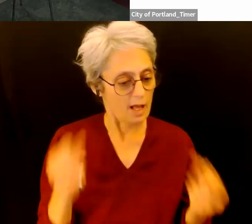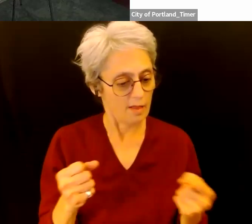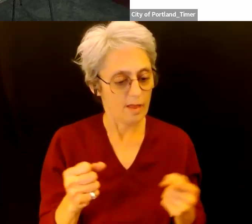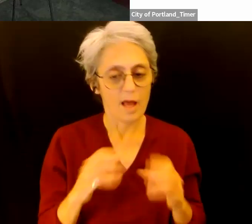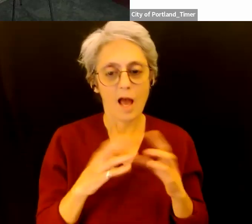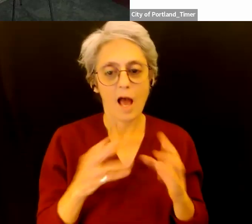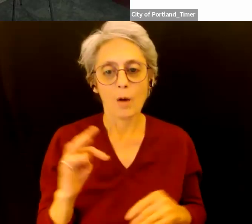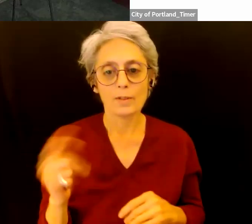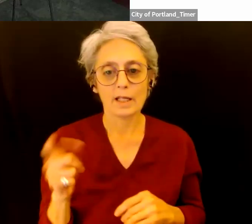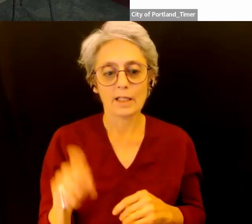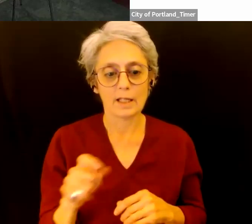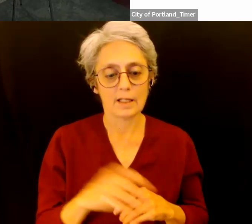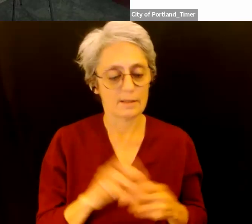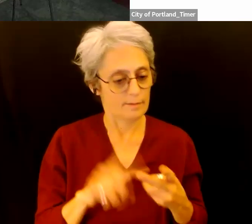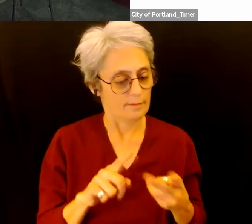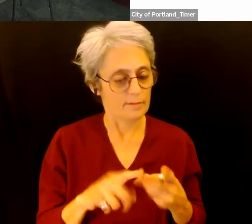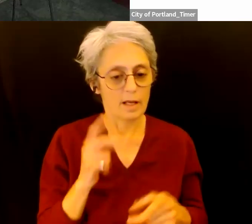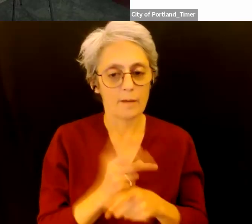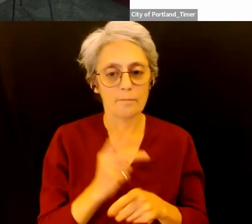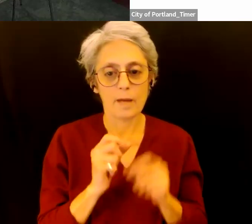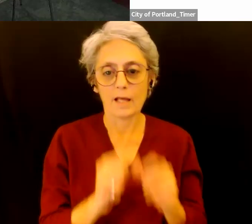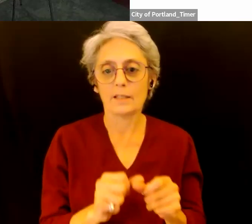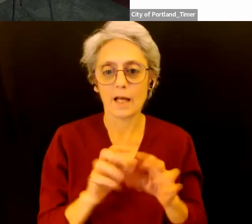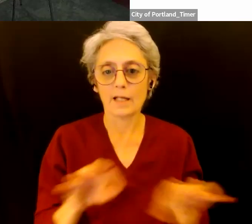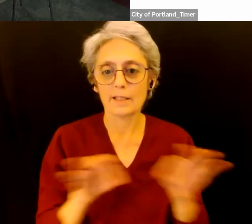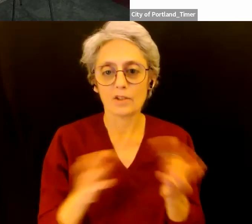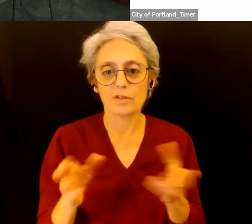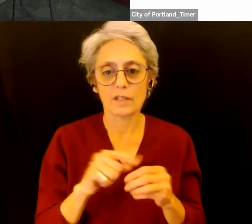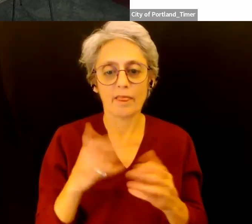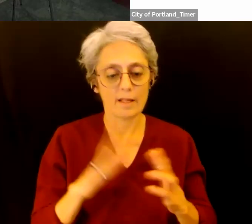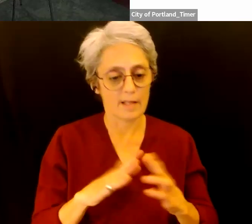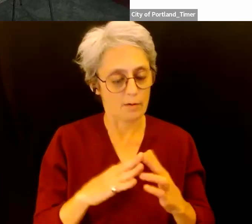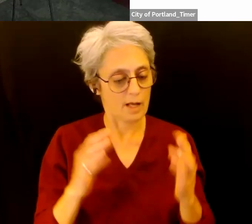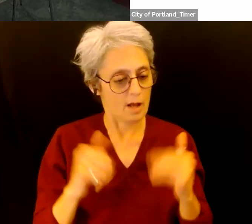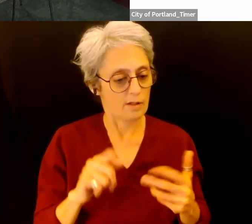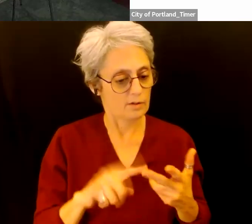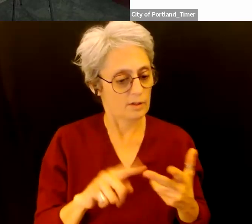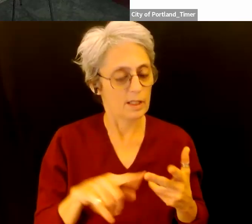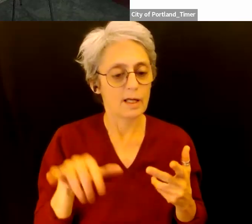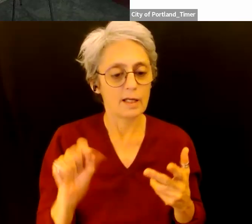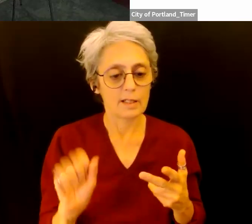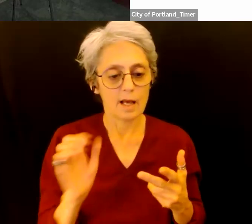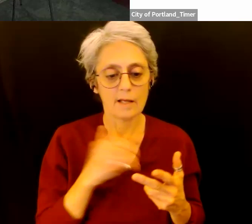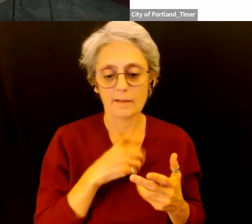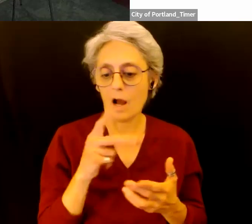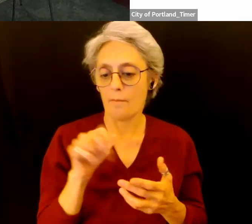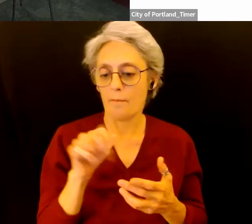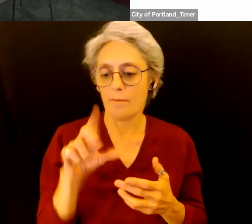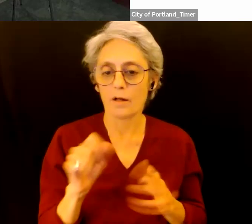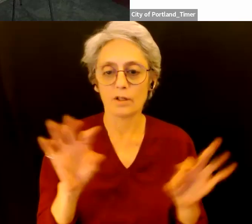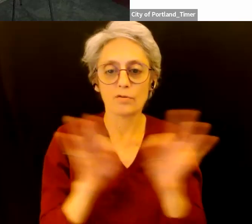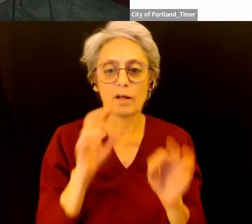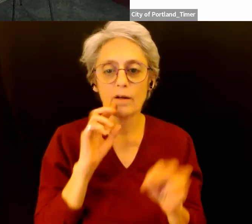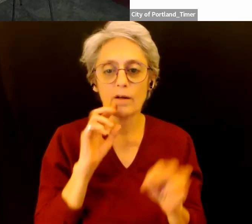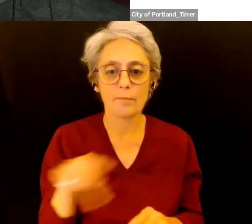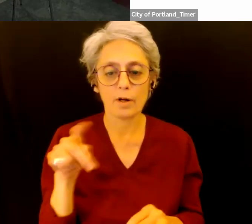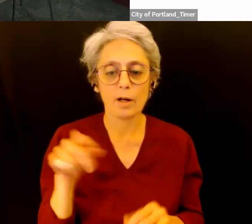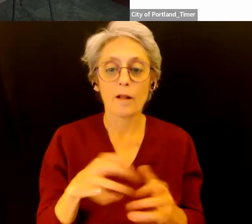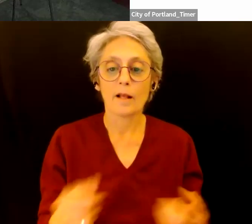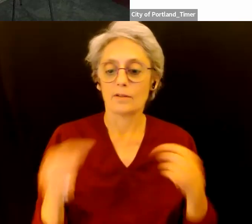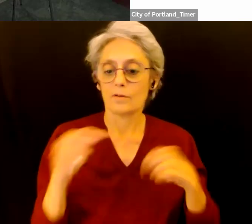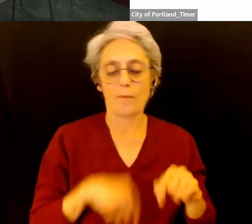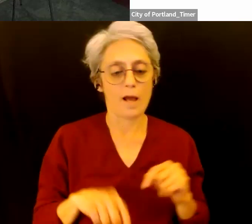Two, maintain essential services in the downtown. Three. Yes, our parks are critical for Portland, but let's go back to the 2019 levels.